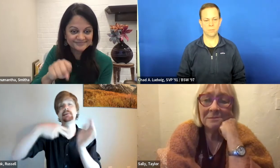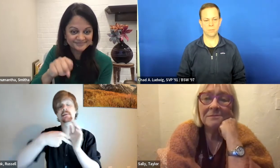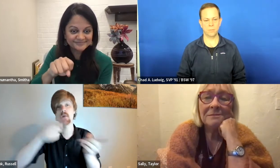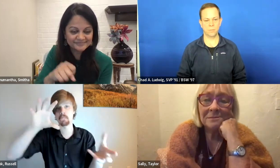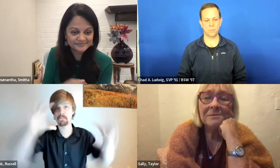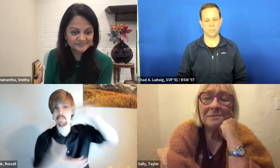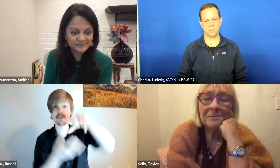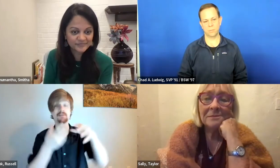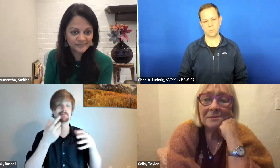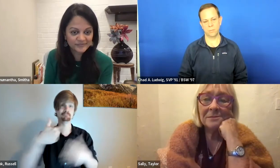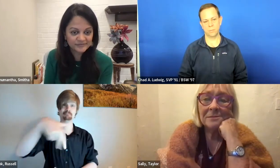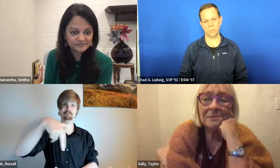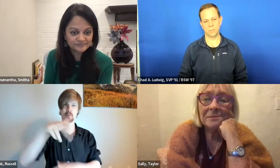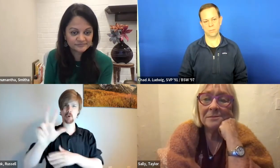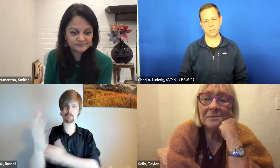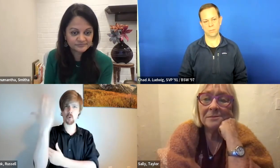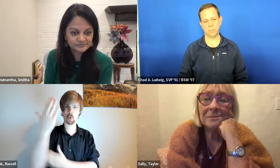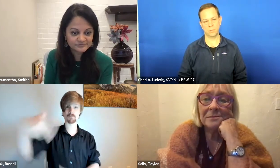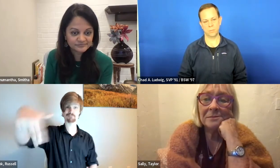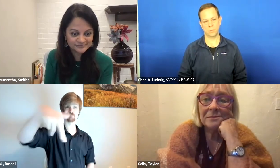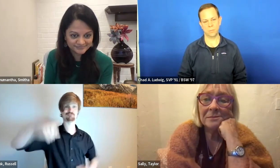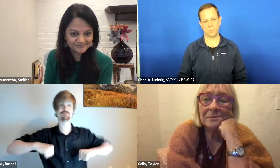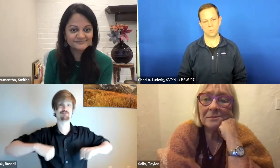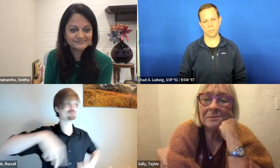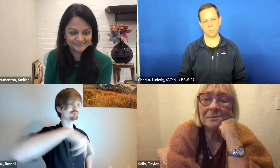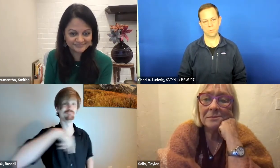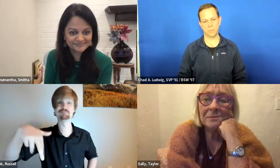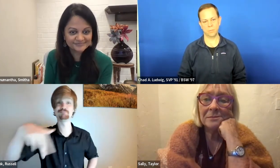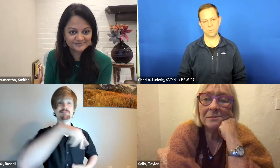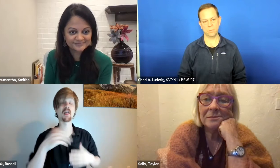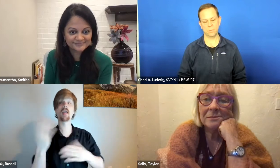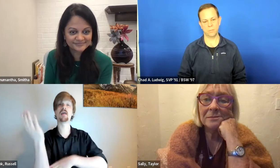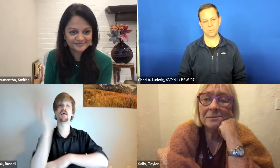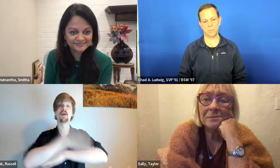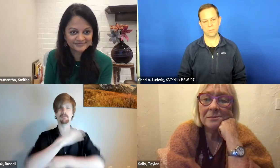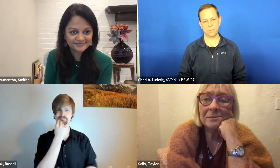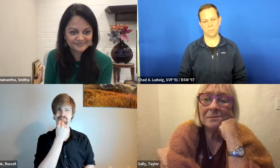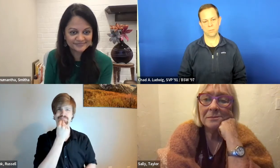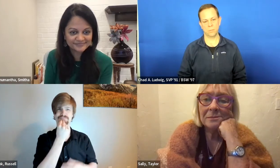Do you know that term about, you know, someone walking in the middle of the night and sleepwalking,